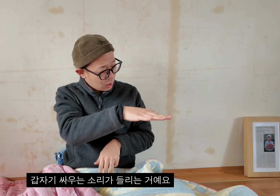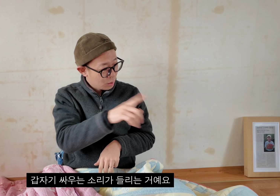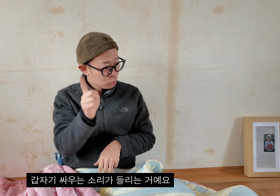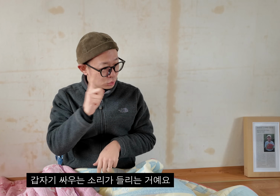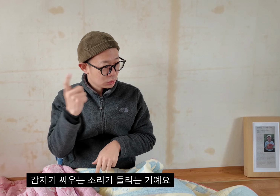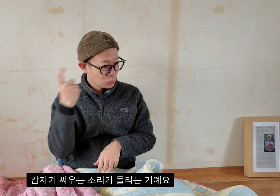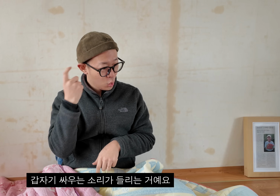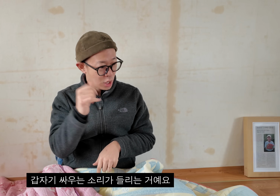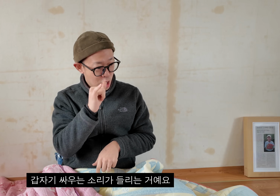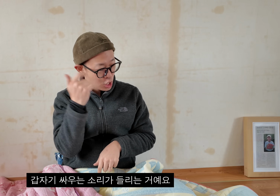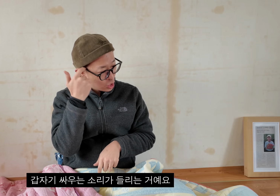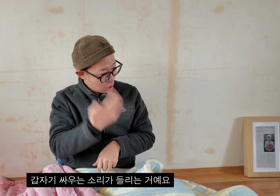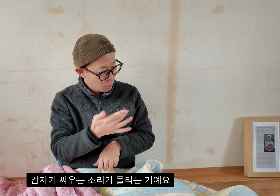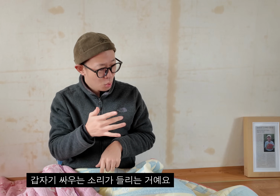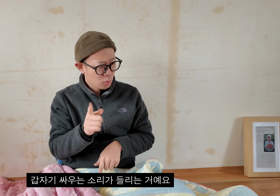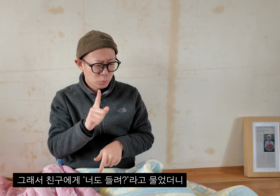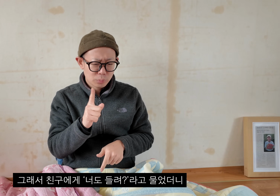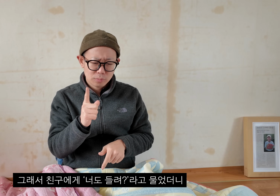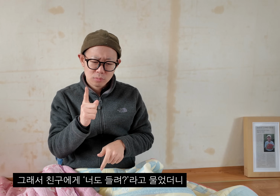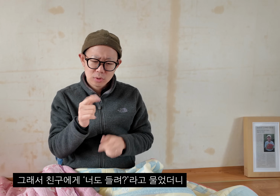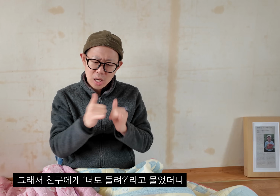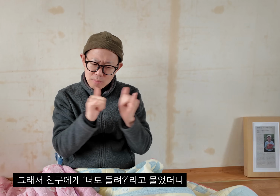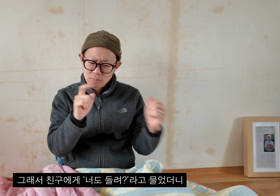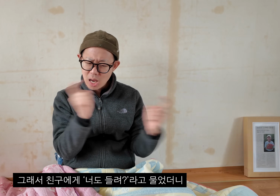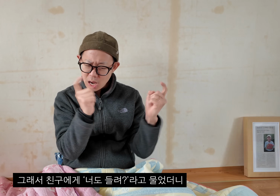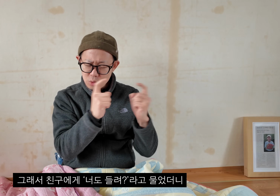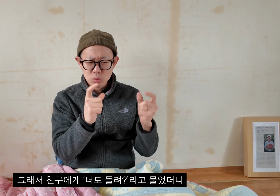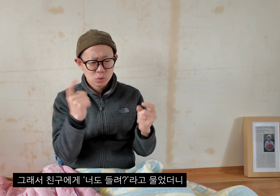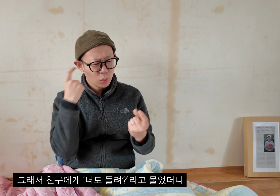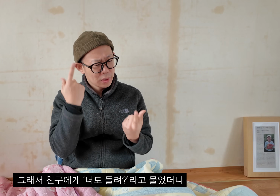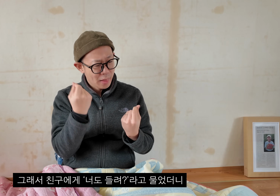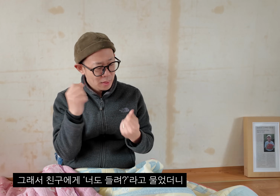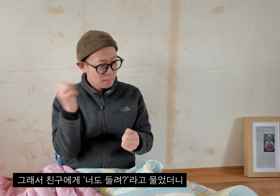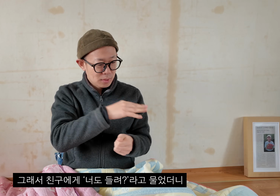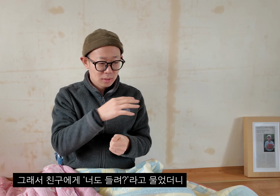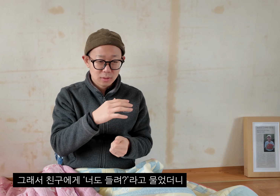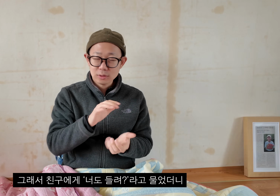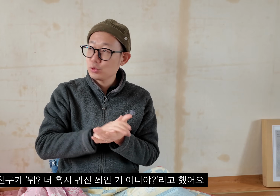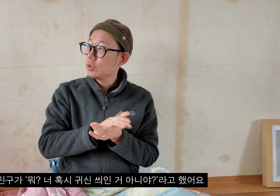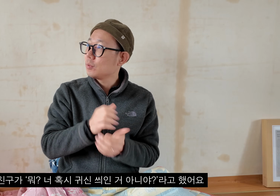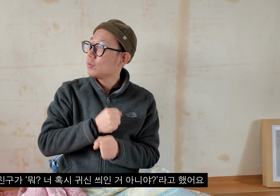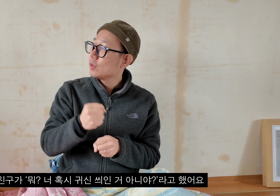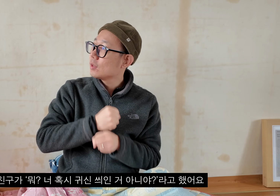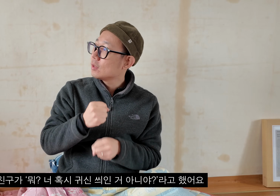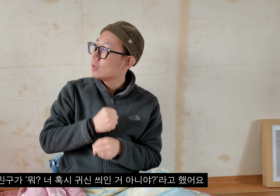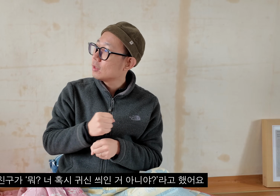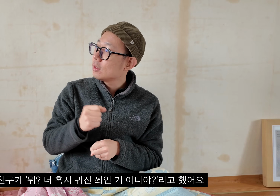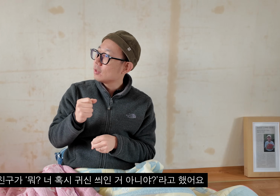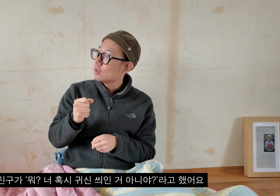I suddenly heard people arguing. I asked, “Do you hear that too?” He looked shocked: